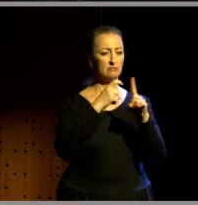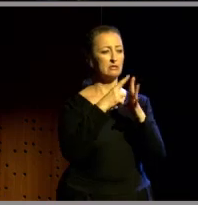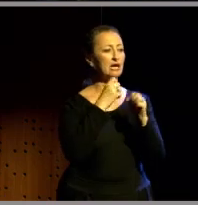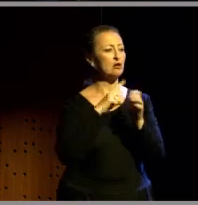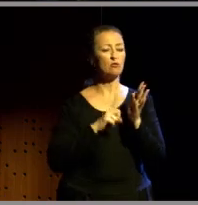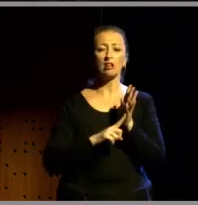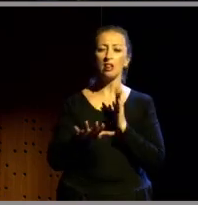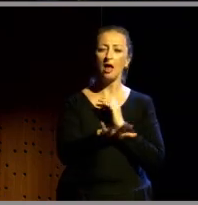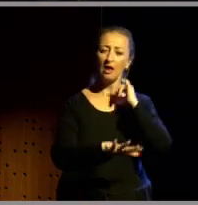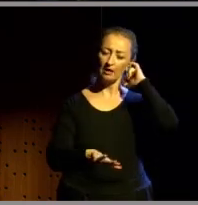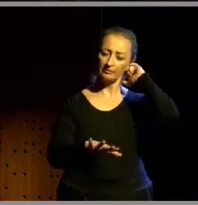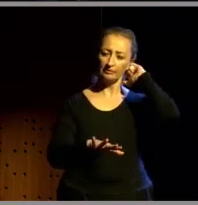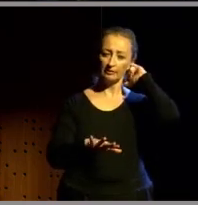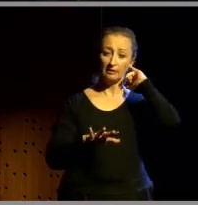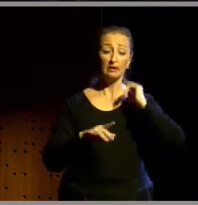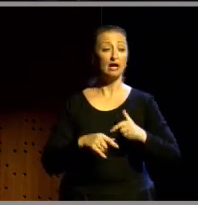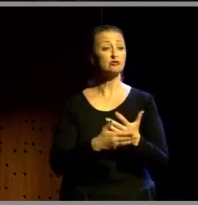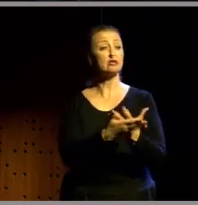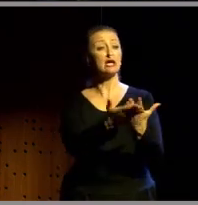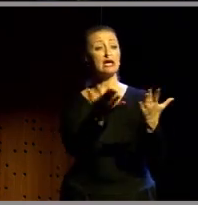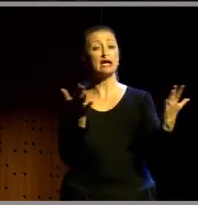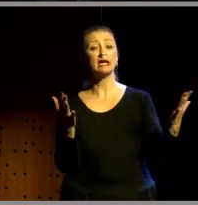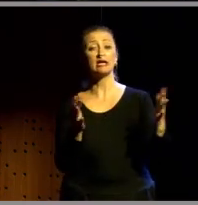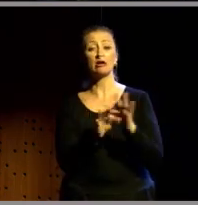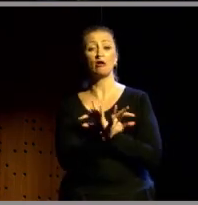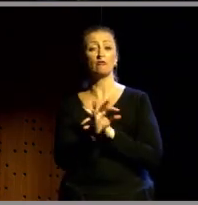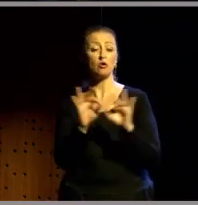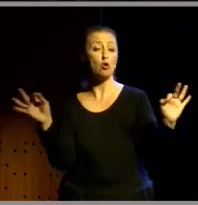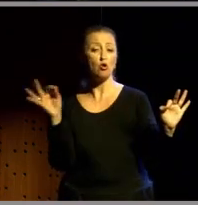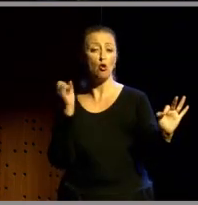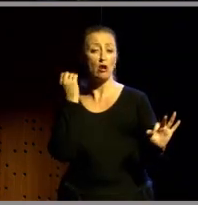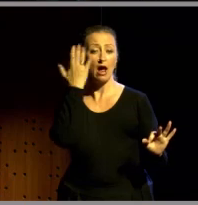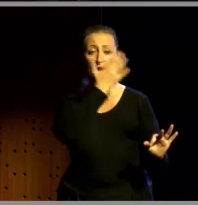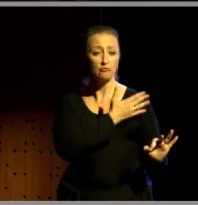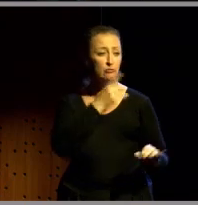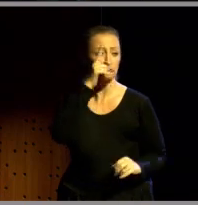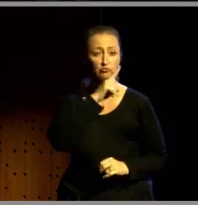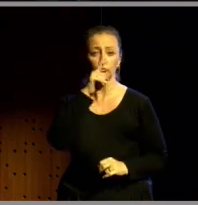And to all our non-Indigenous brothers and sisters here this evening,